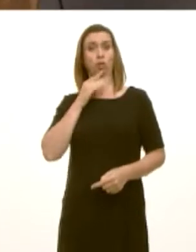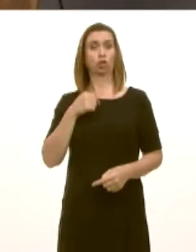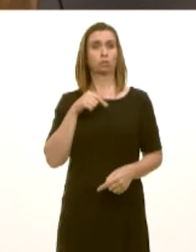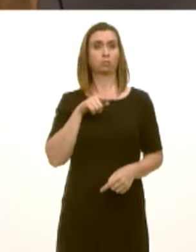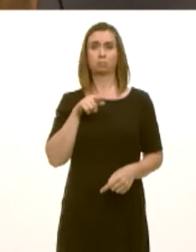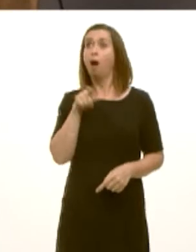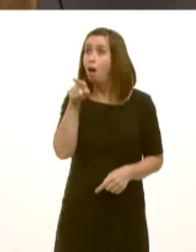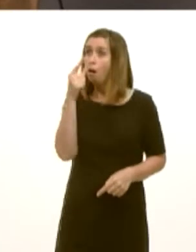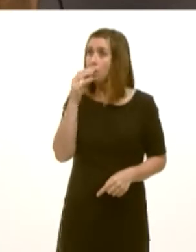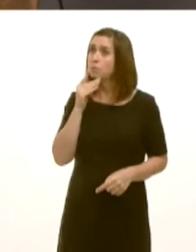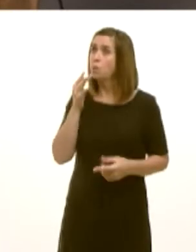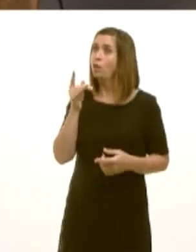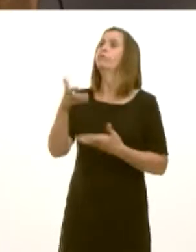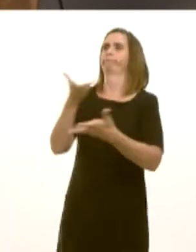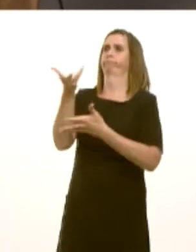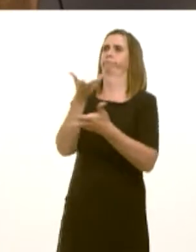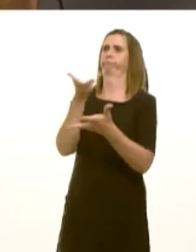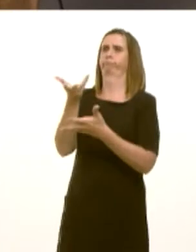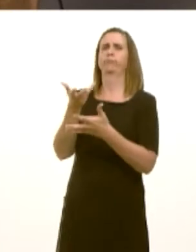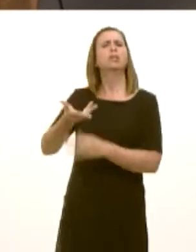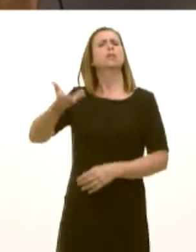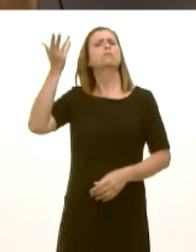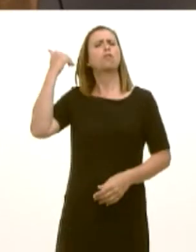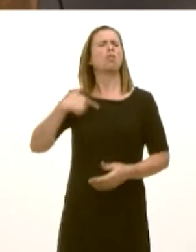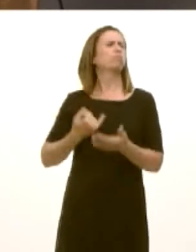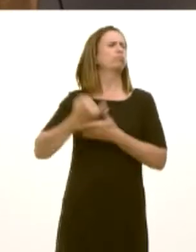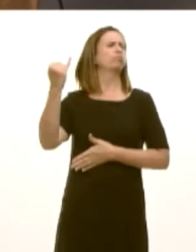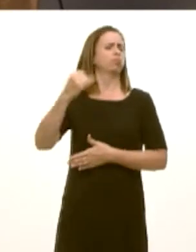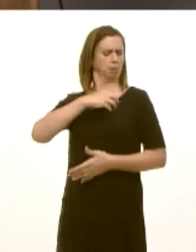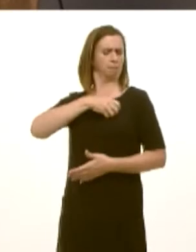At one point, I wasnít very supportive of the badge, but Iíve changed my mind since then.